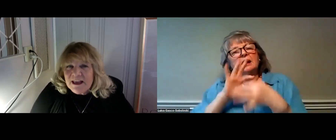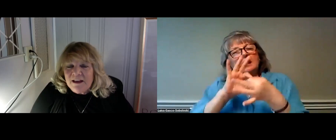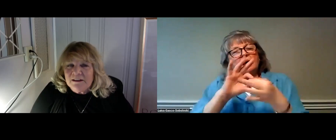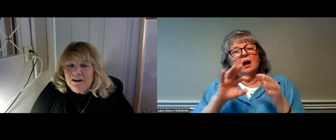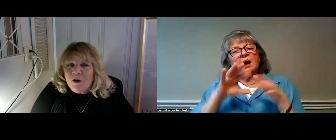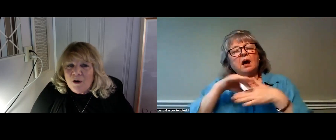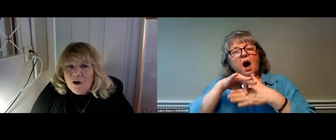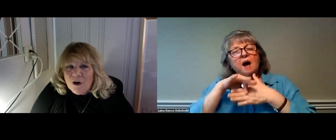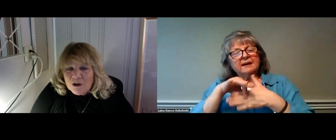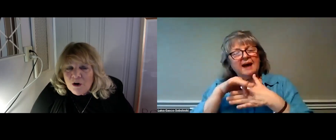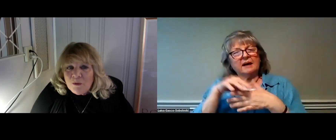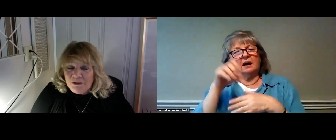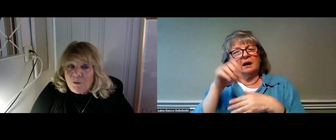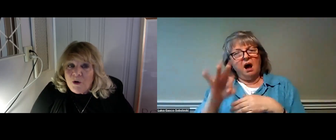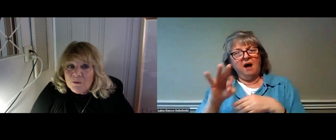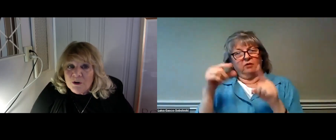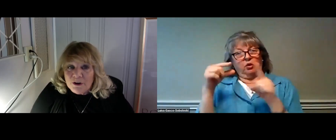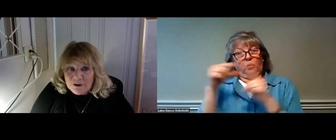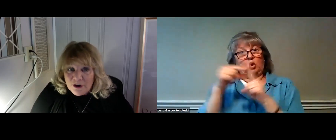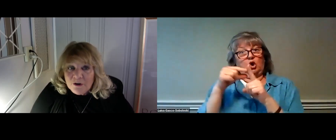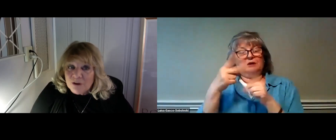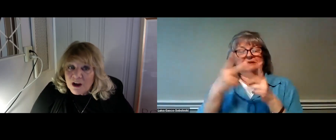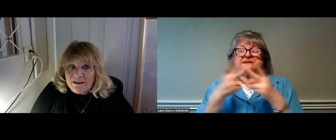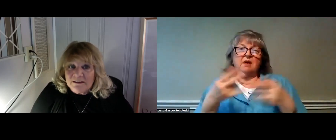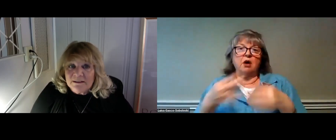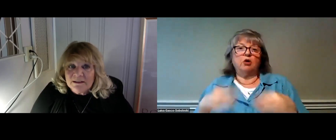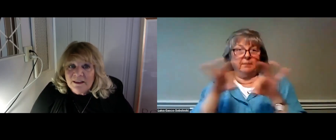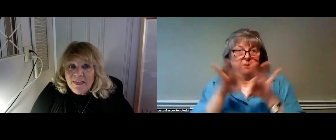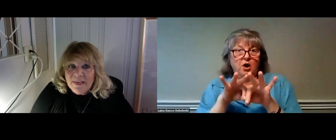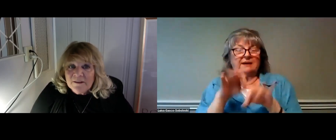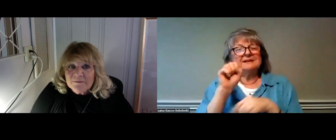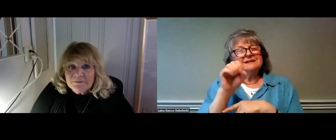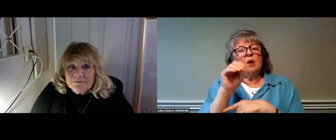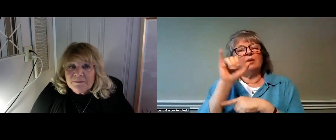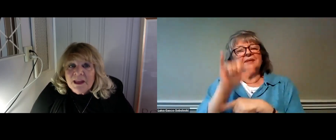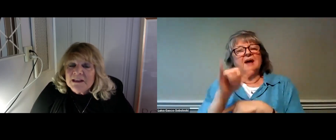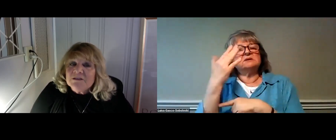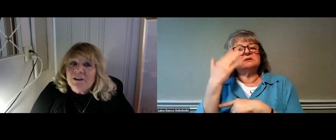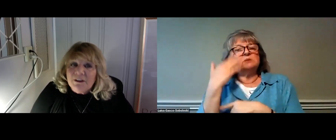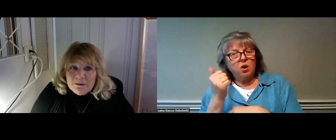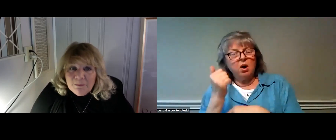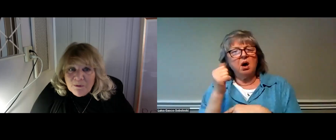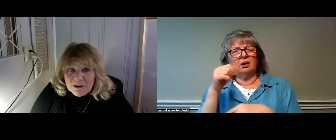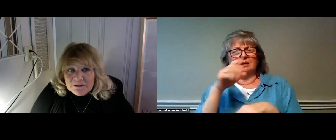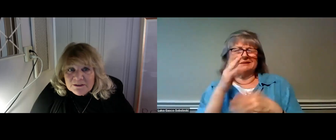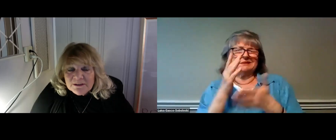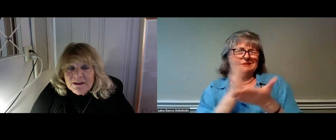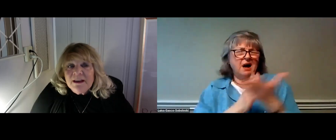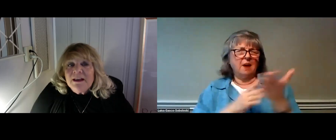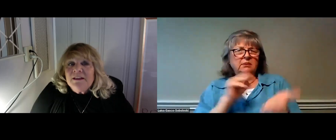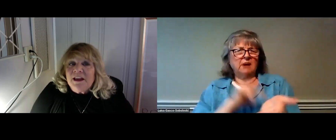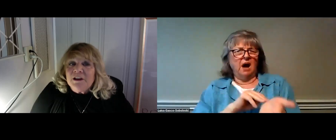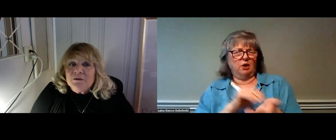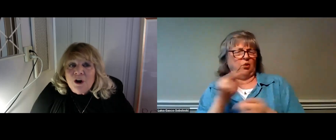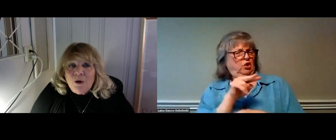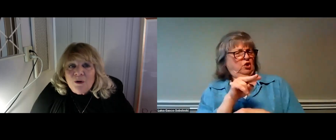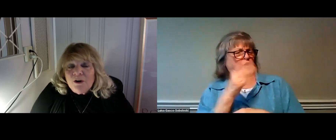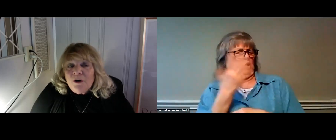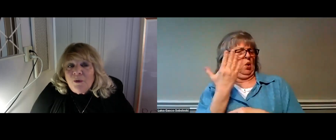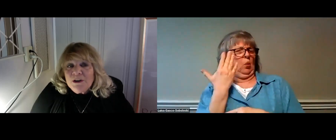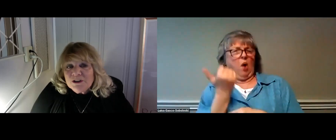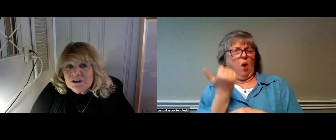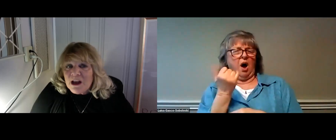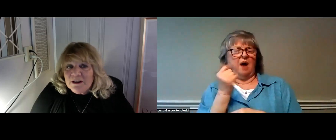all go with the one word, run. It's very important that you know which sign or